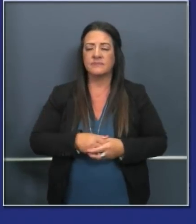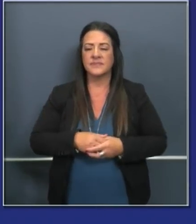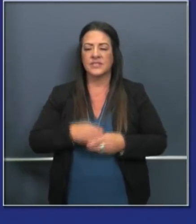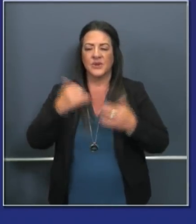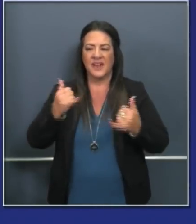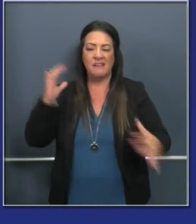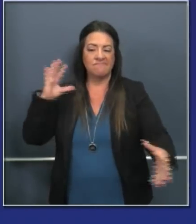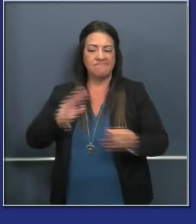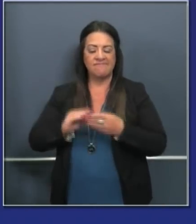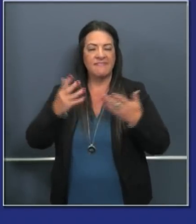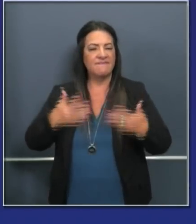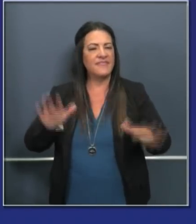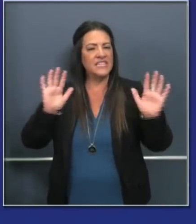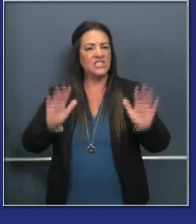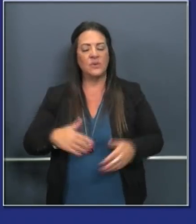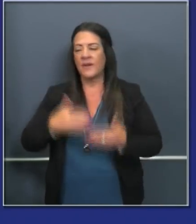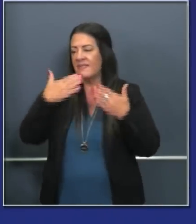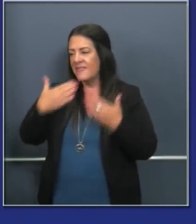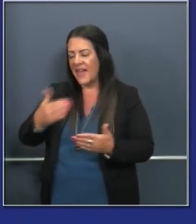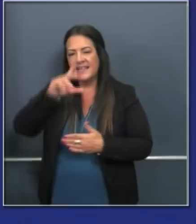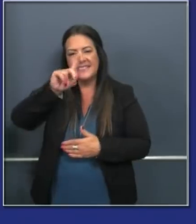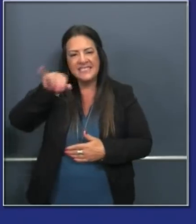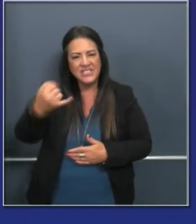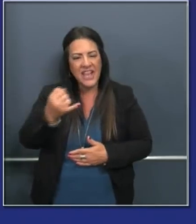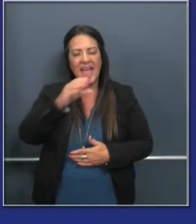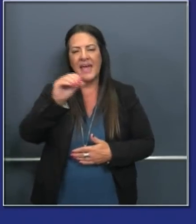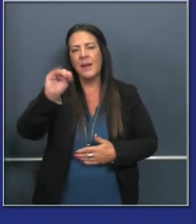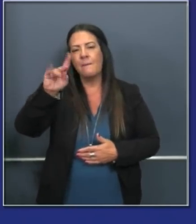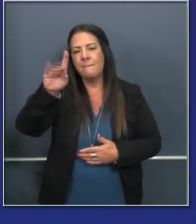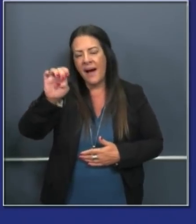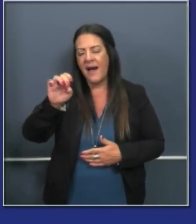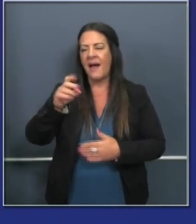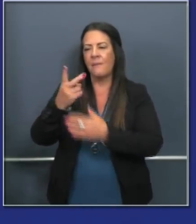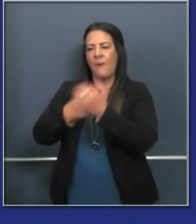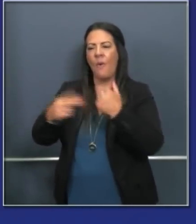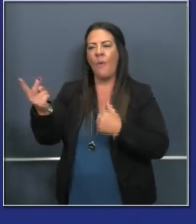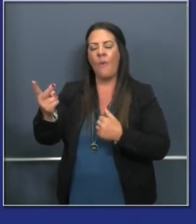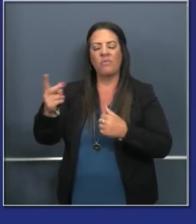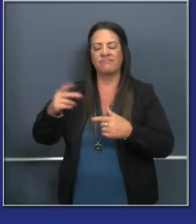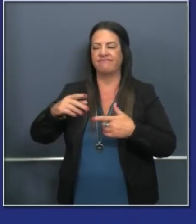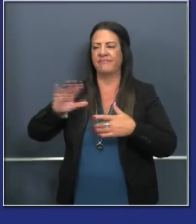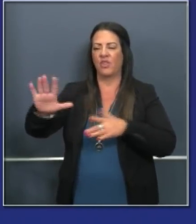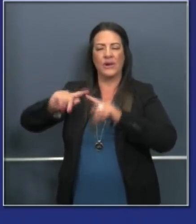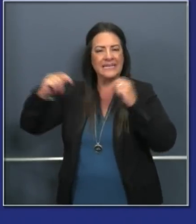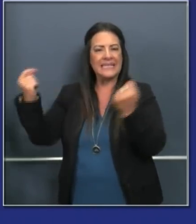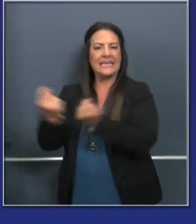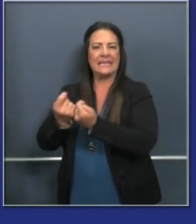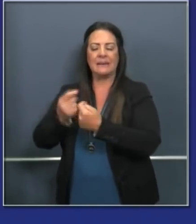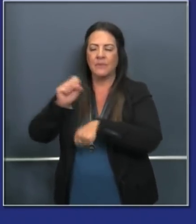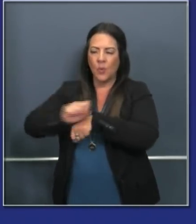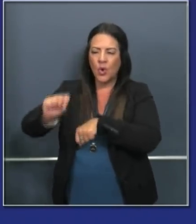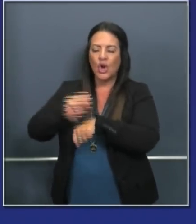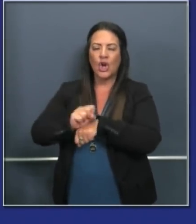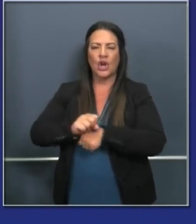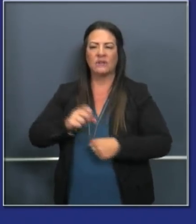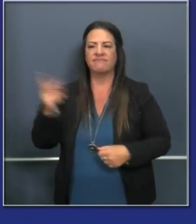GUIDANCE THAT WE PUT OUT. SO THAT'S A AN UPDATE ON WHERE WE ARE JUST WANT AGAIN THANK THE JAY AND MIKE FOR THEIR